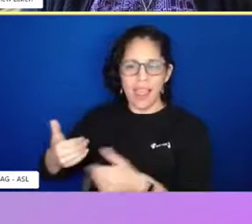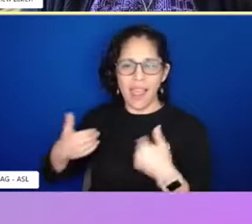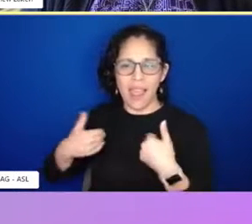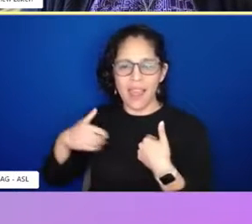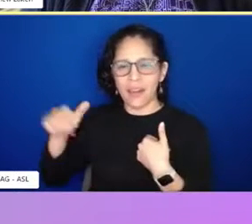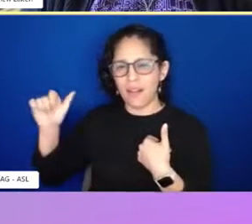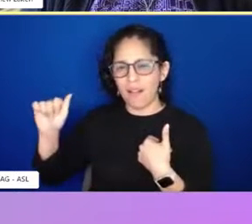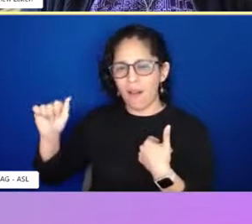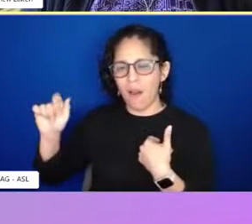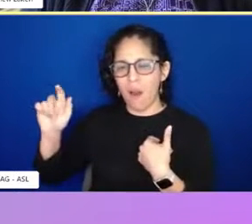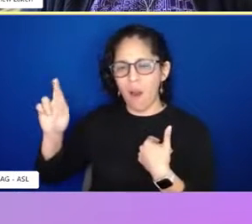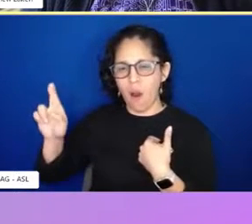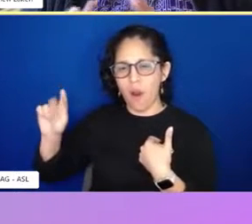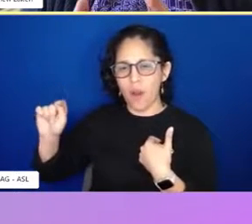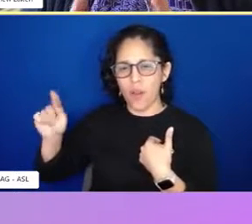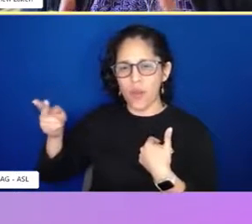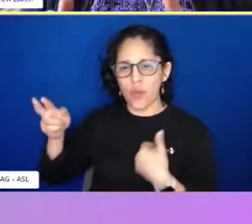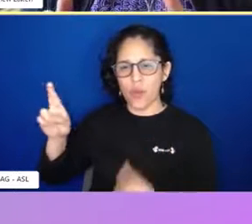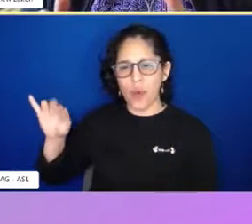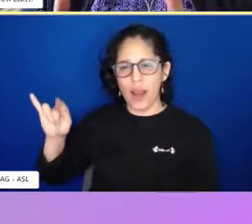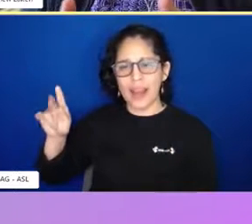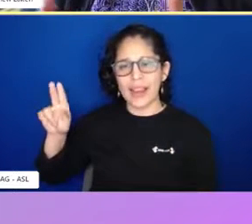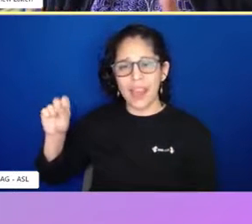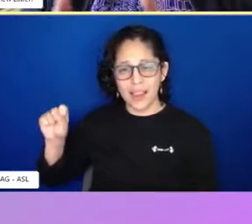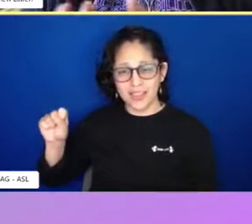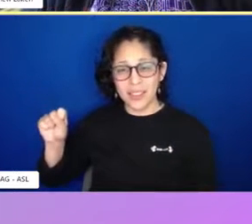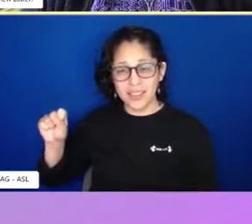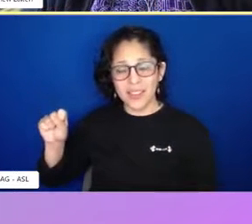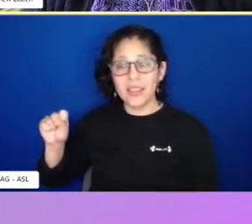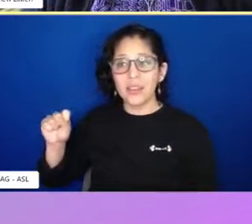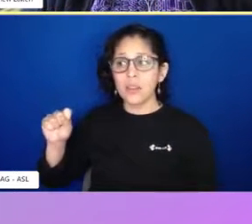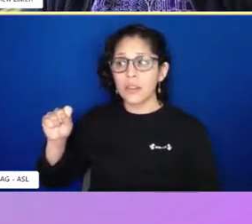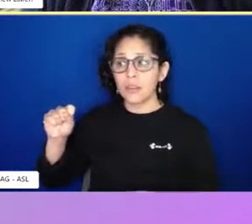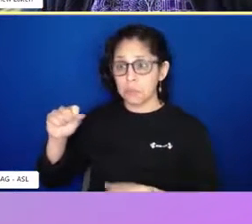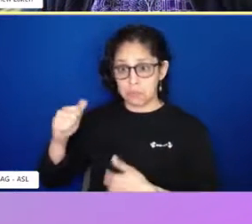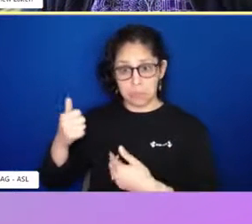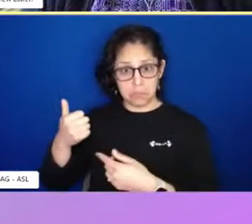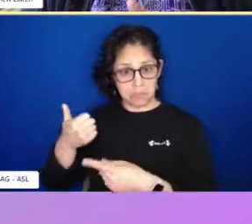the 90s oxo the CEO's wife had arthritis, and he decided